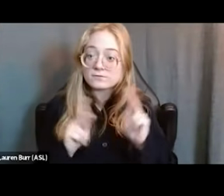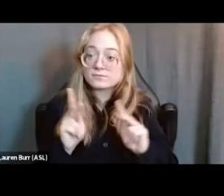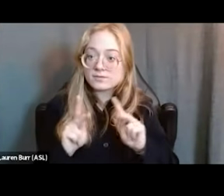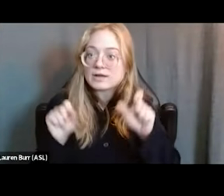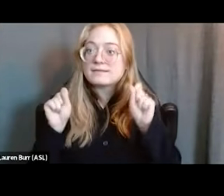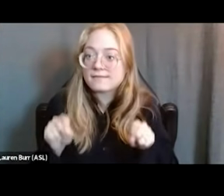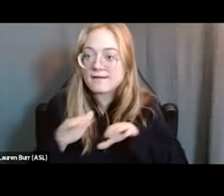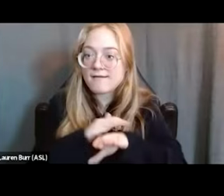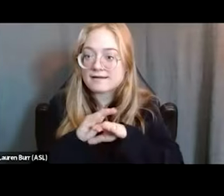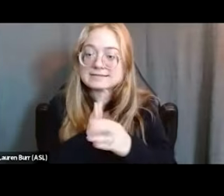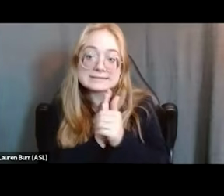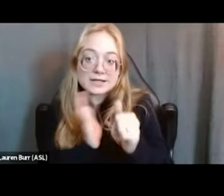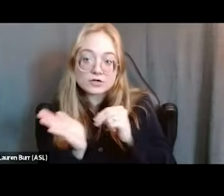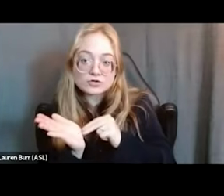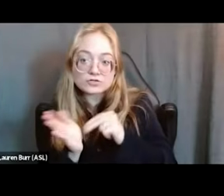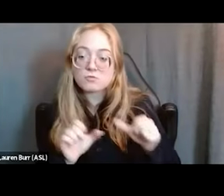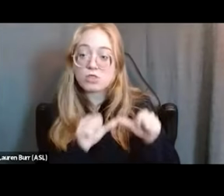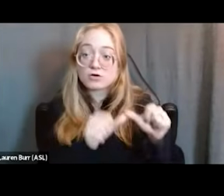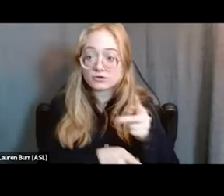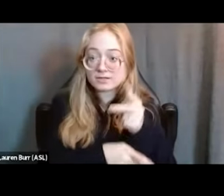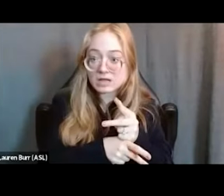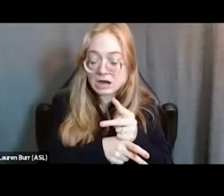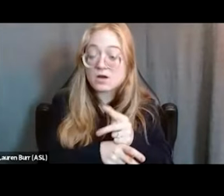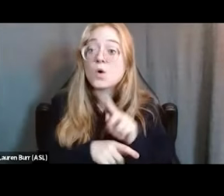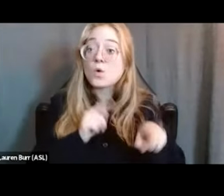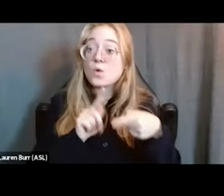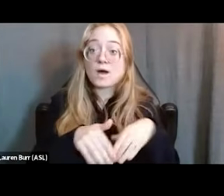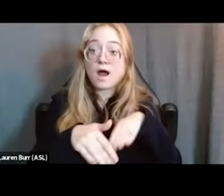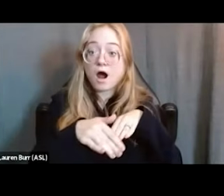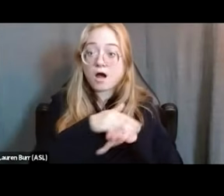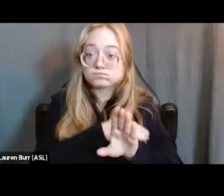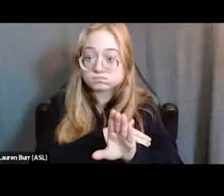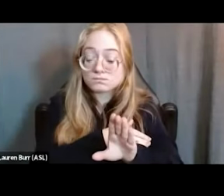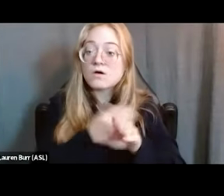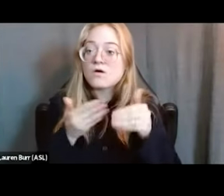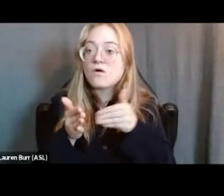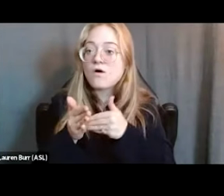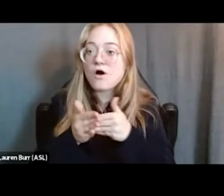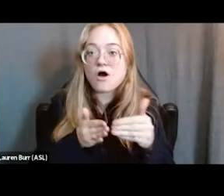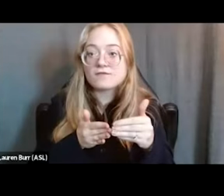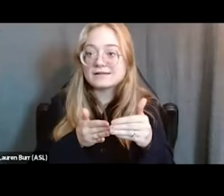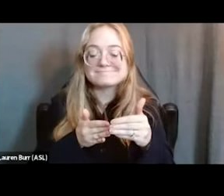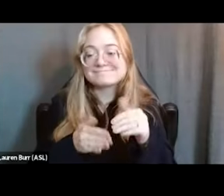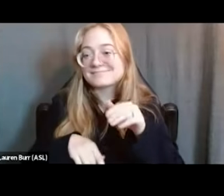skilled nursing or long-term care, once they're in those facilities, oftentimes there's a lack of trauma informed care